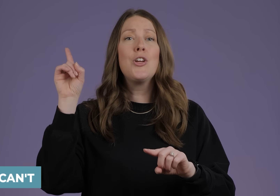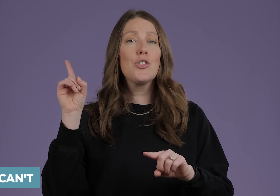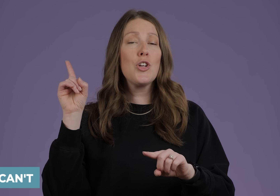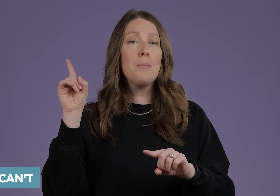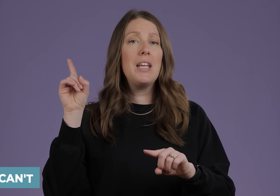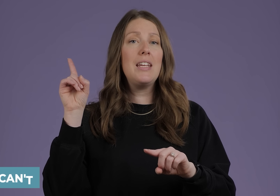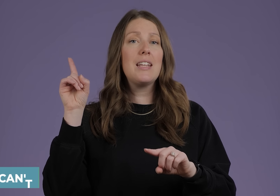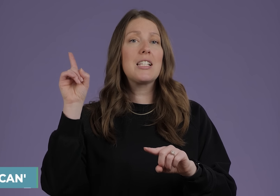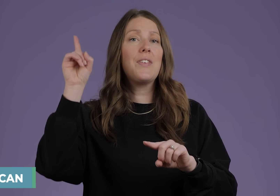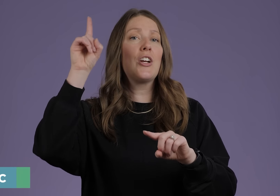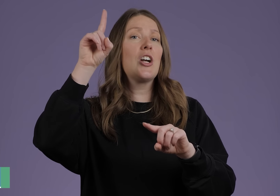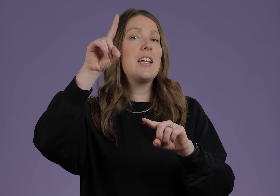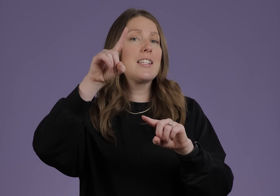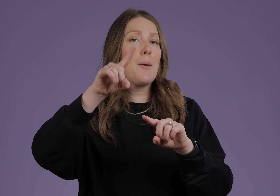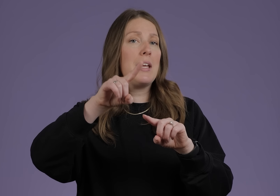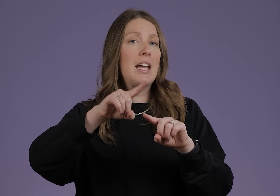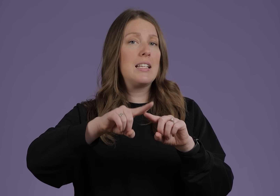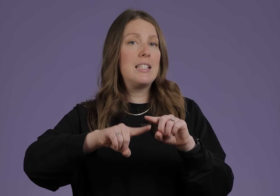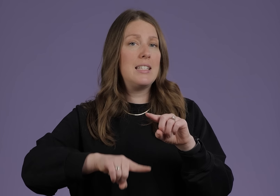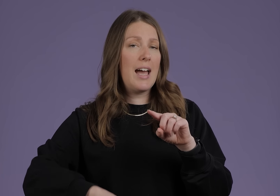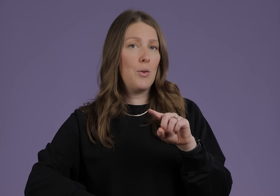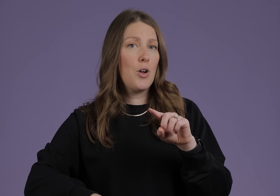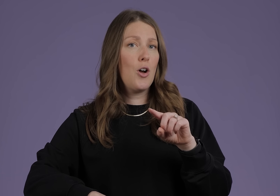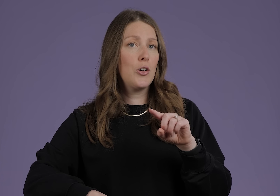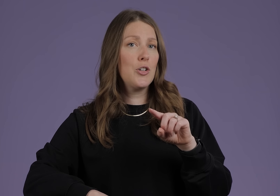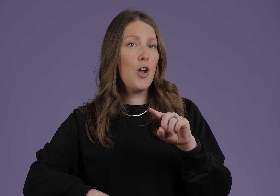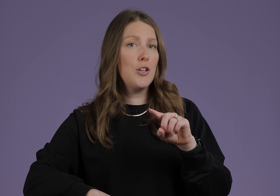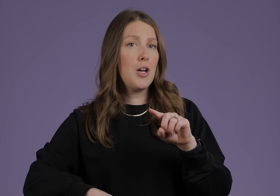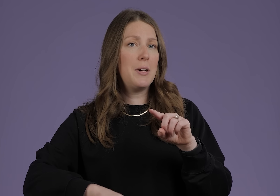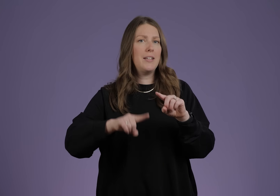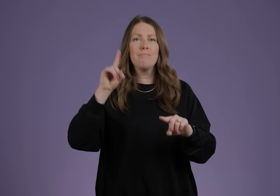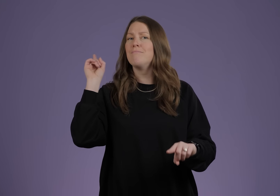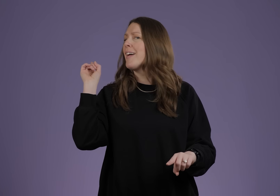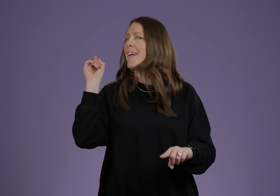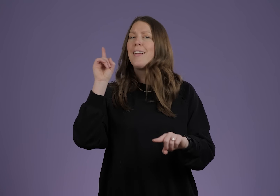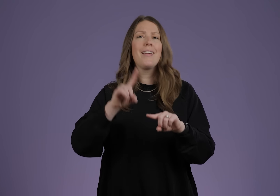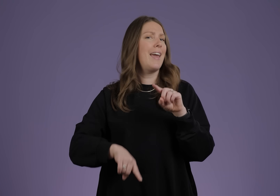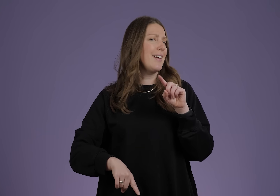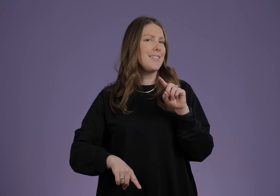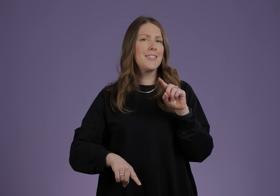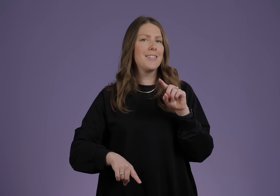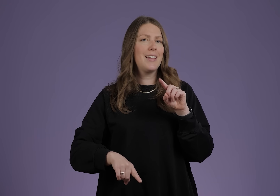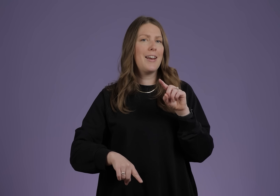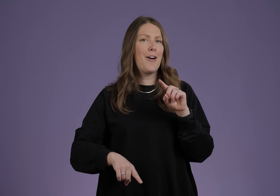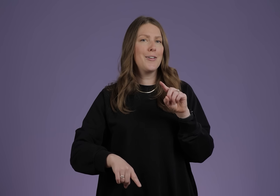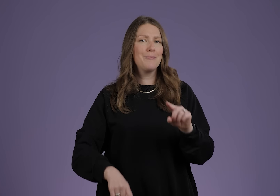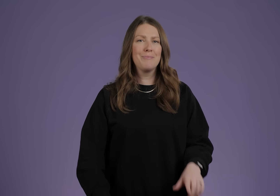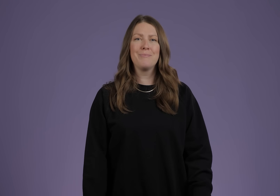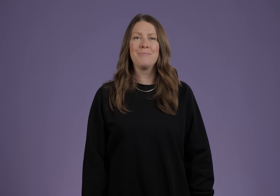Your dominant index finger is coming down on your non-dominant Can't Cannot